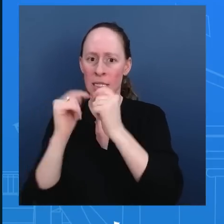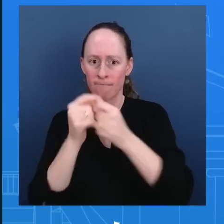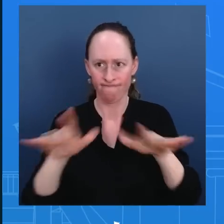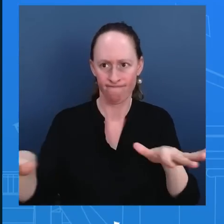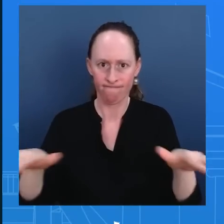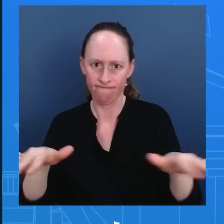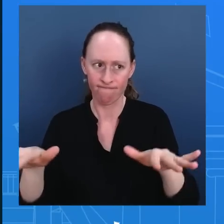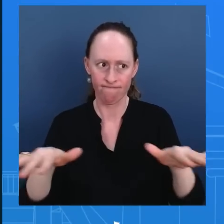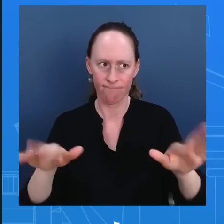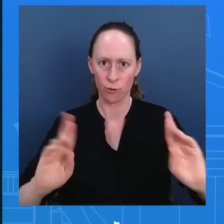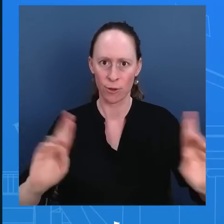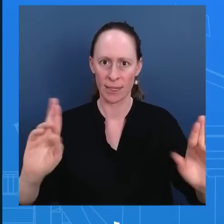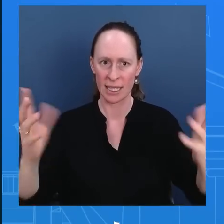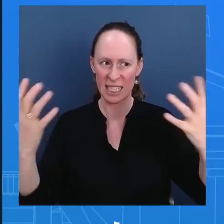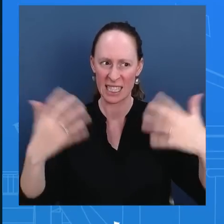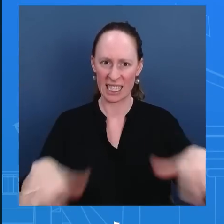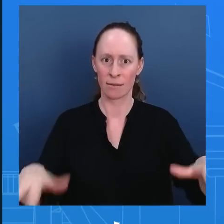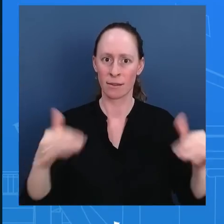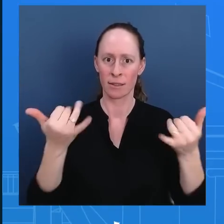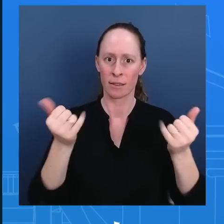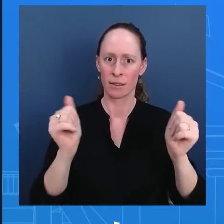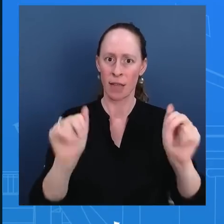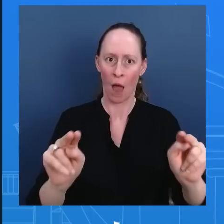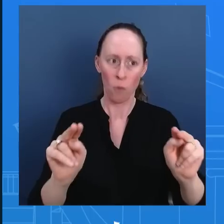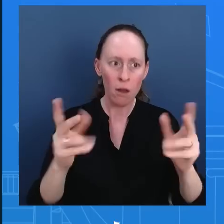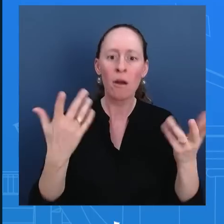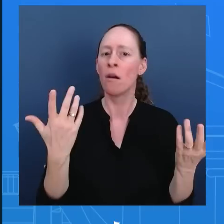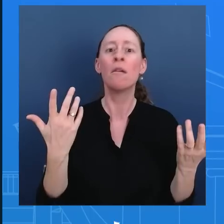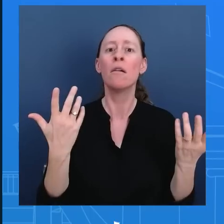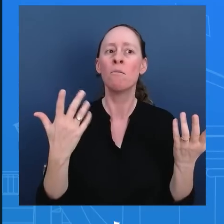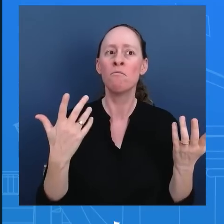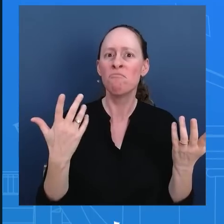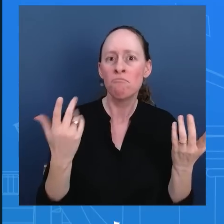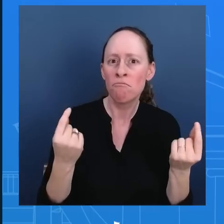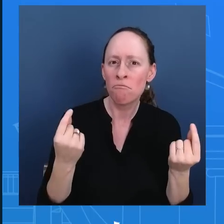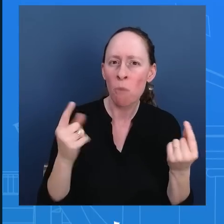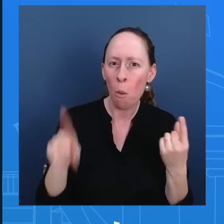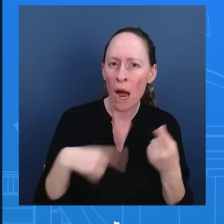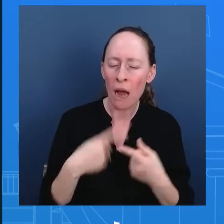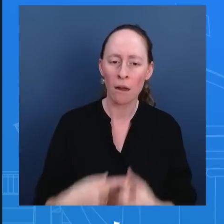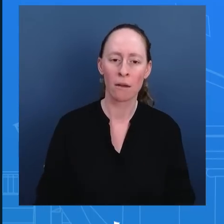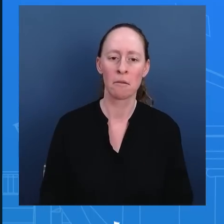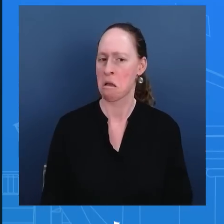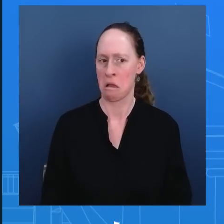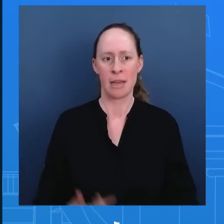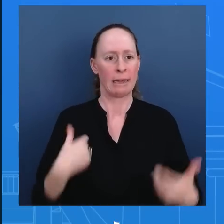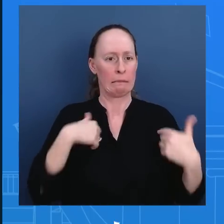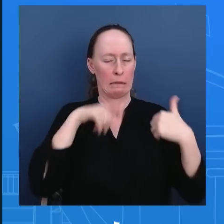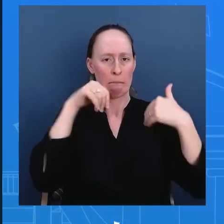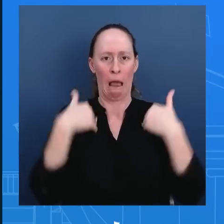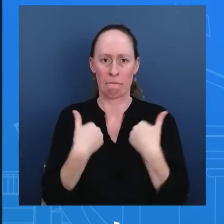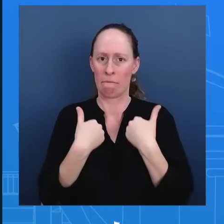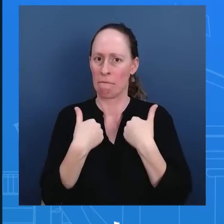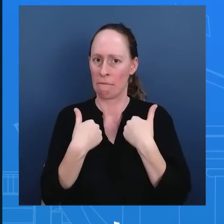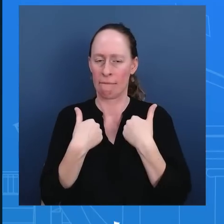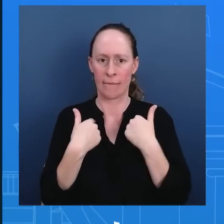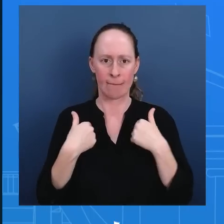on where they are with that particular piece. I just don’t have anything to share on that. As you know, we’ve been -- we’ve offered our --